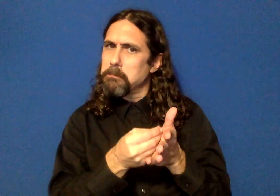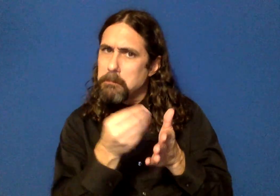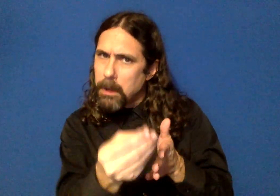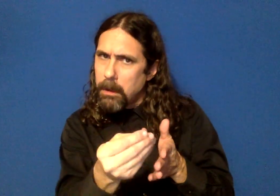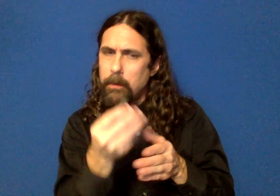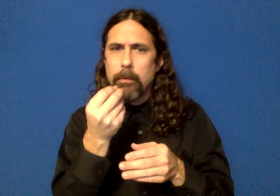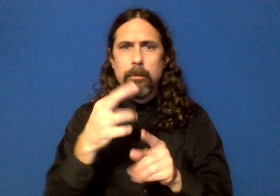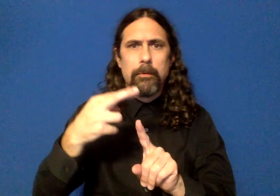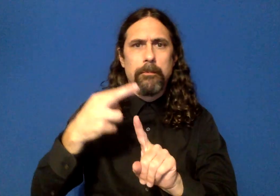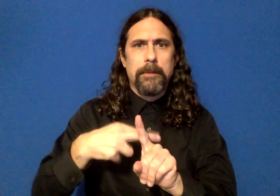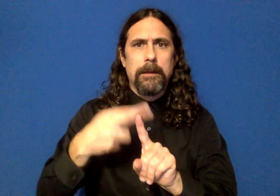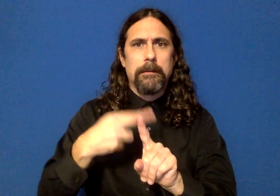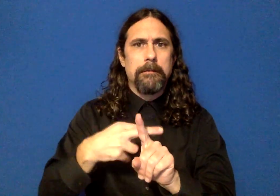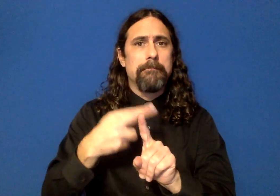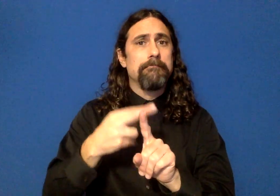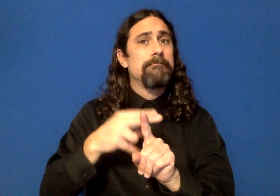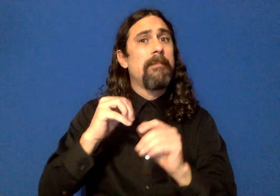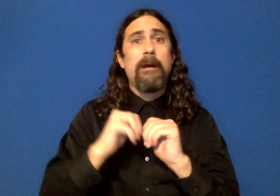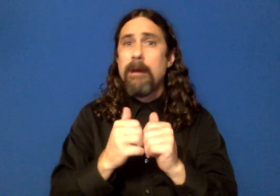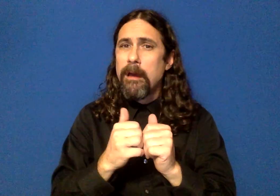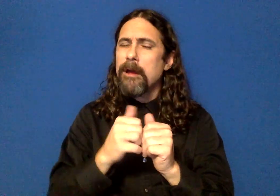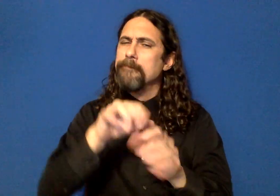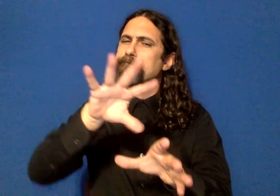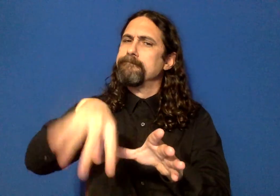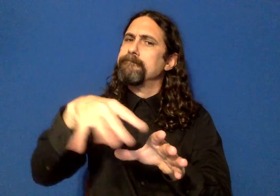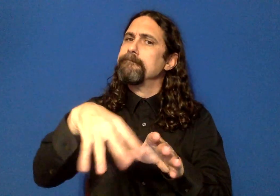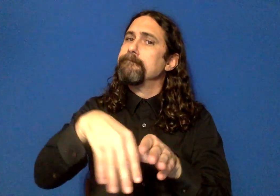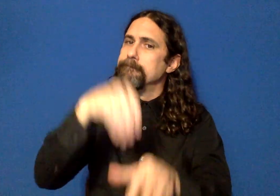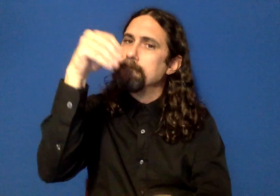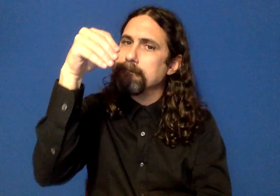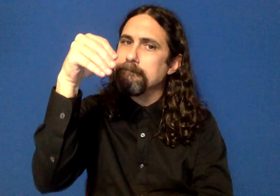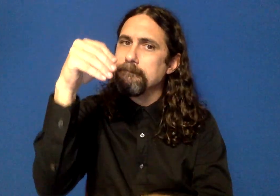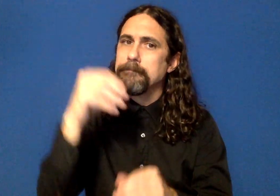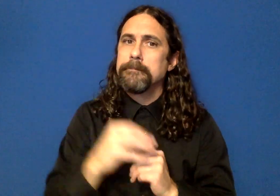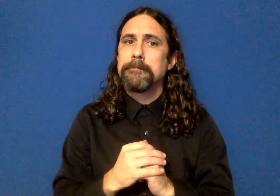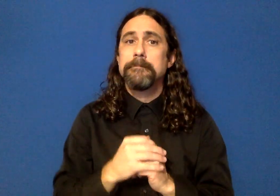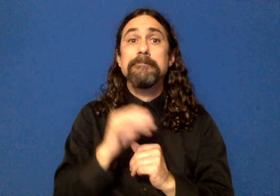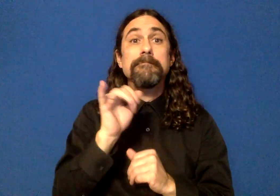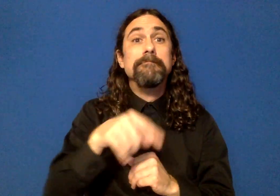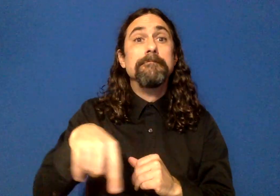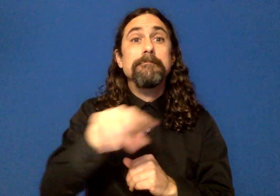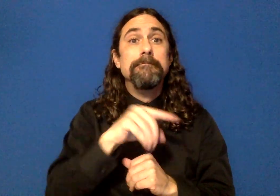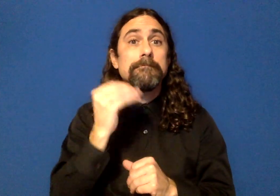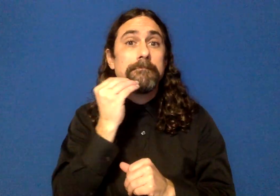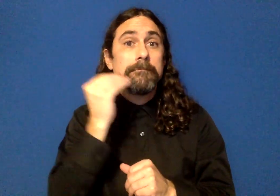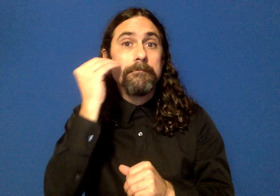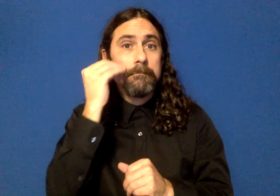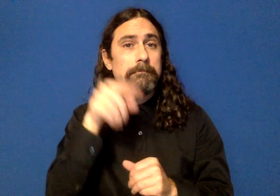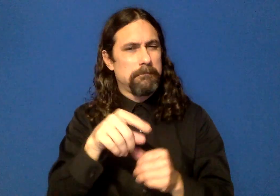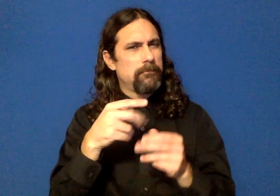units are considered affordable because they cost about one-third or less of the resident s income.